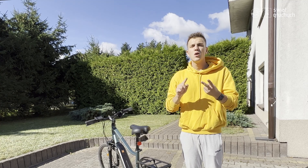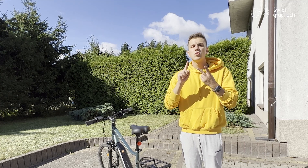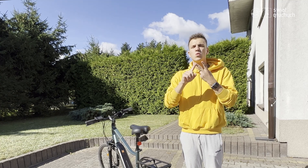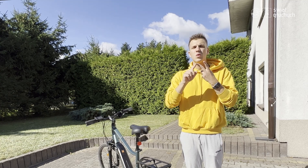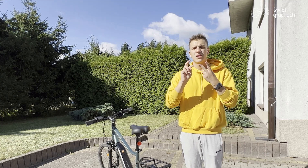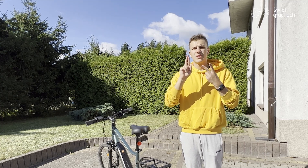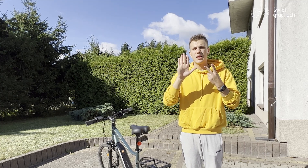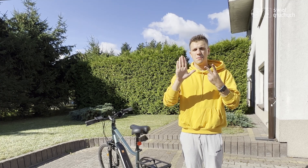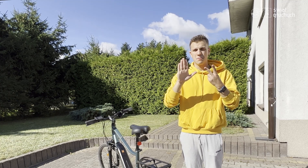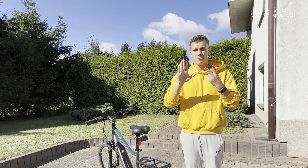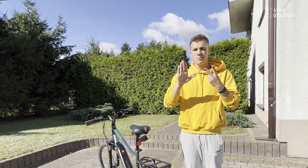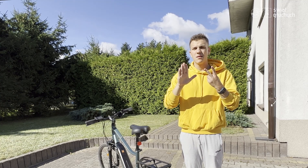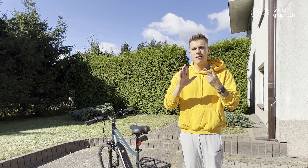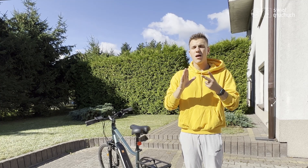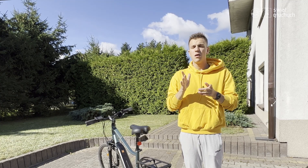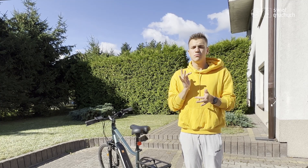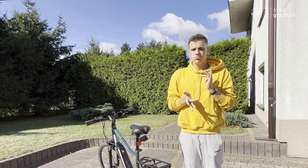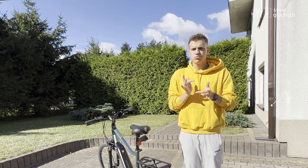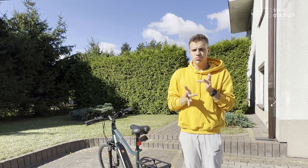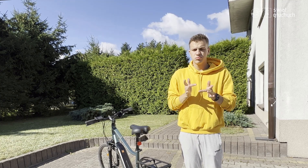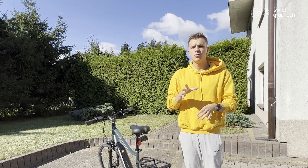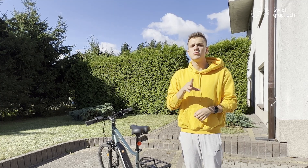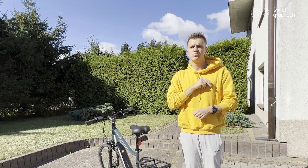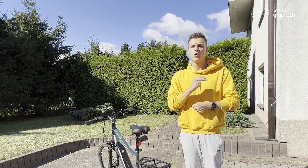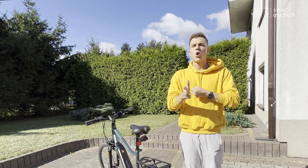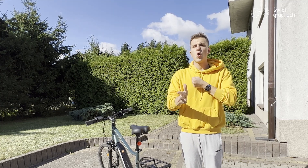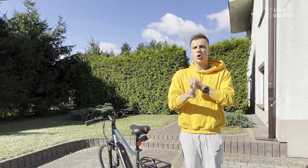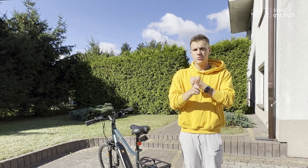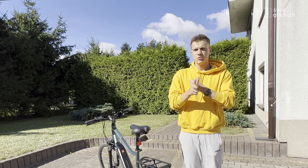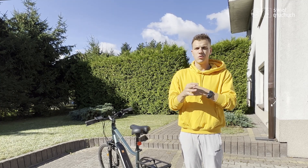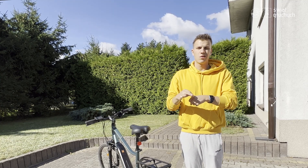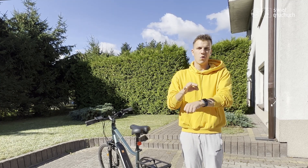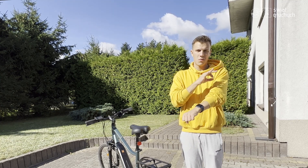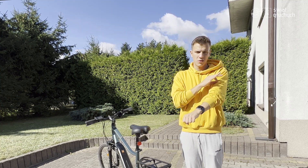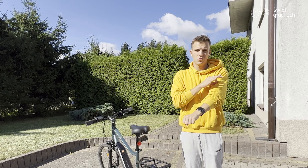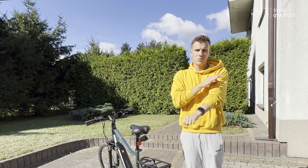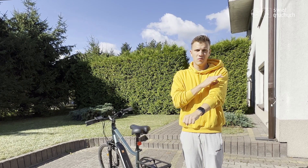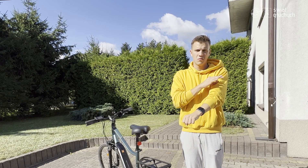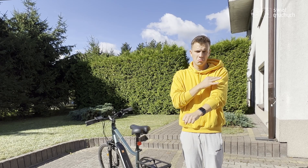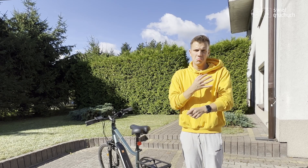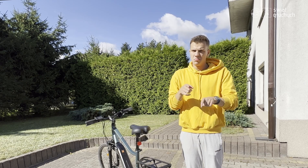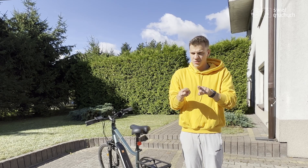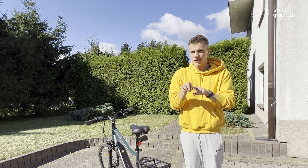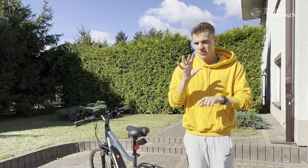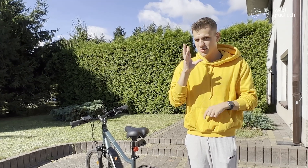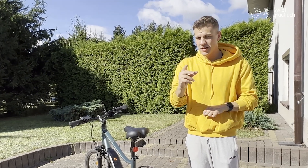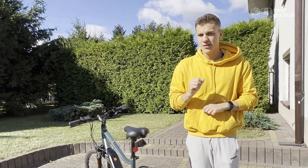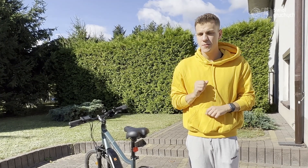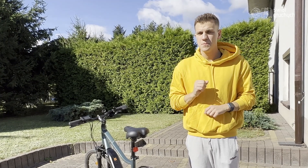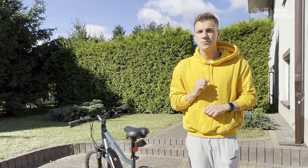In the second, on the other hand, for about 80 km, which is also not bad.